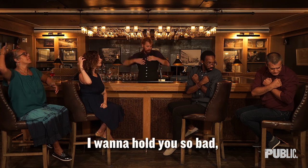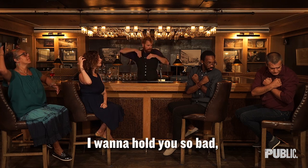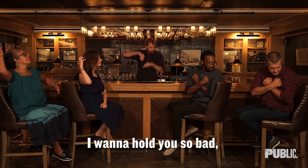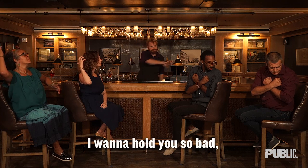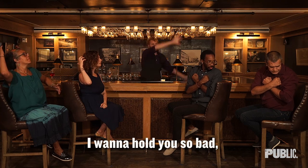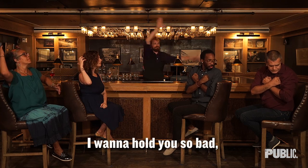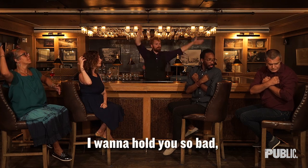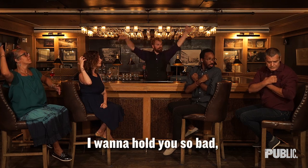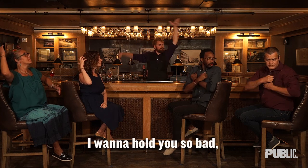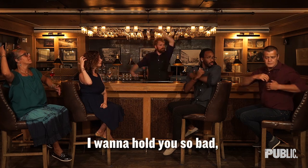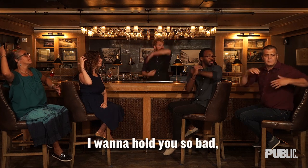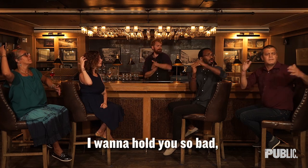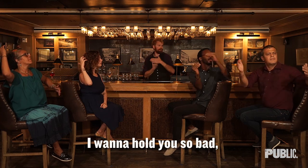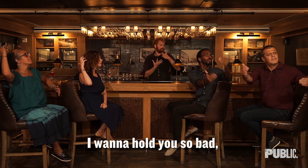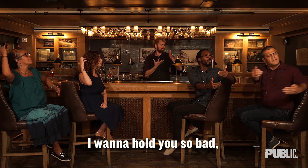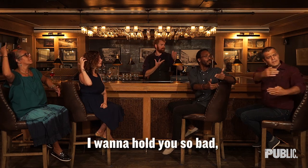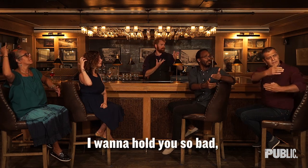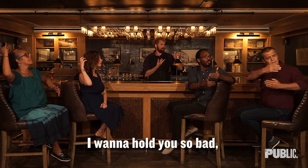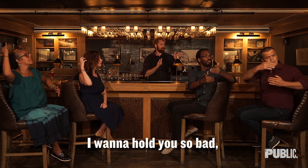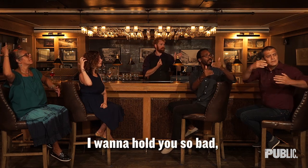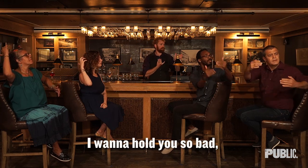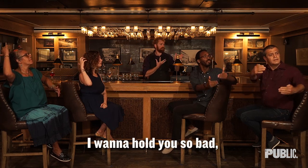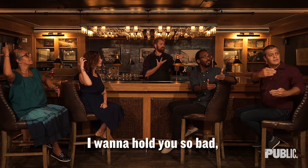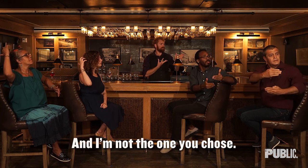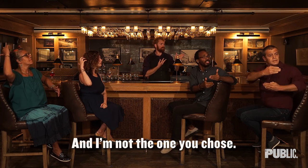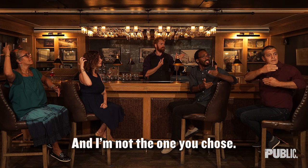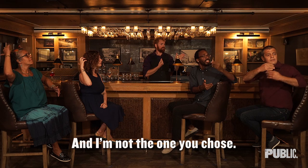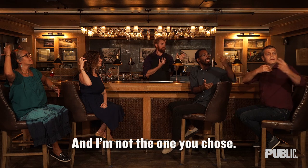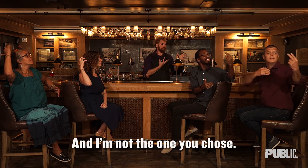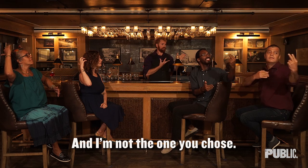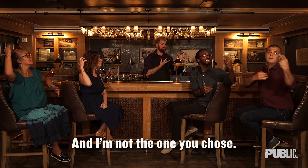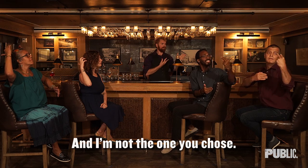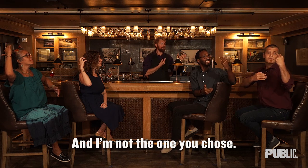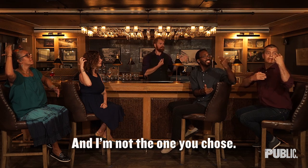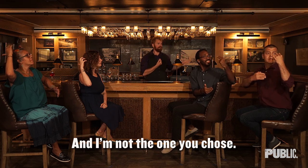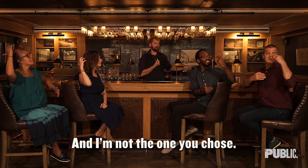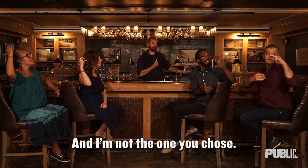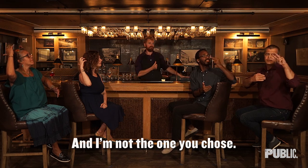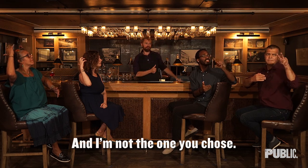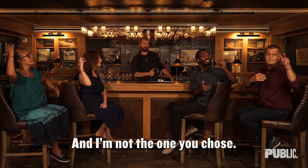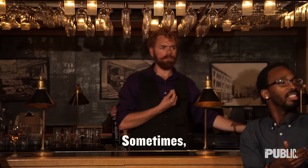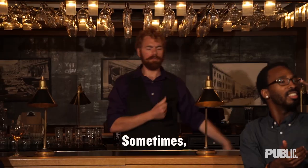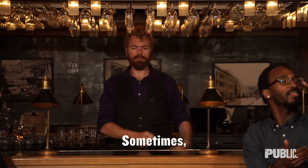I wanna hold you so bad, and I'm not the one you chose.